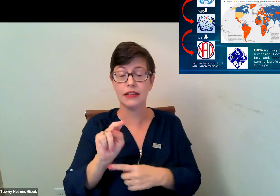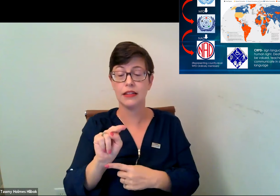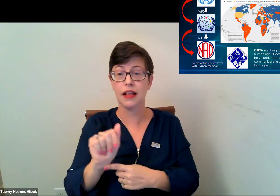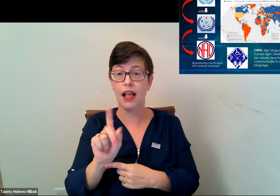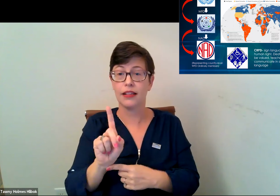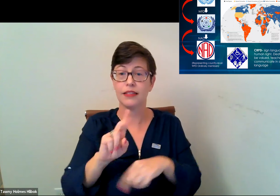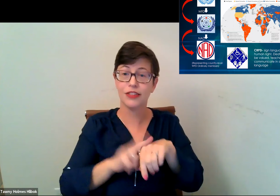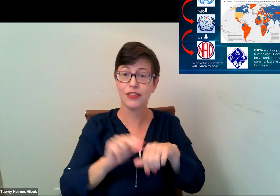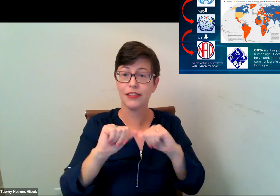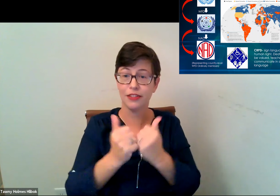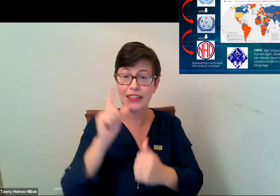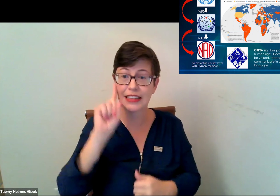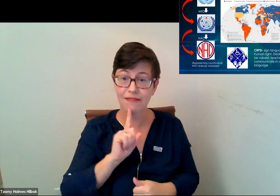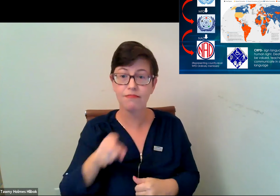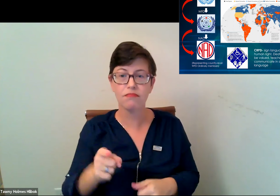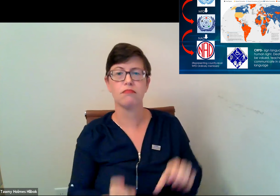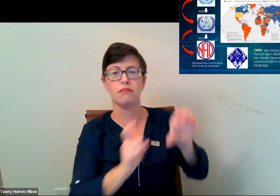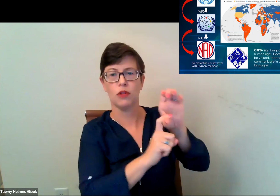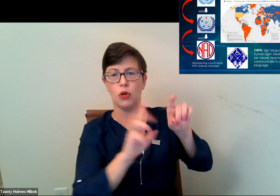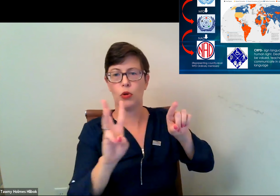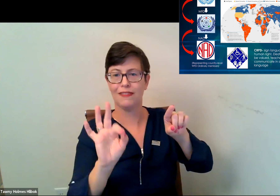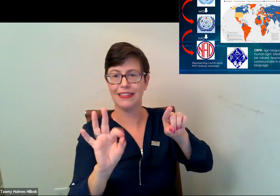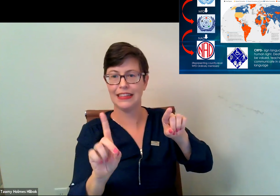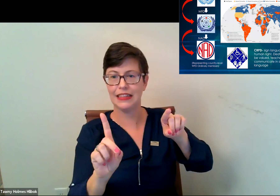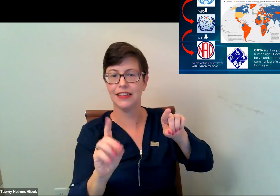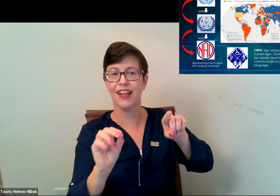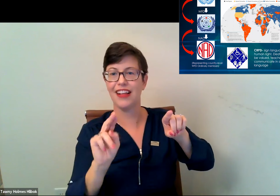Just like what we have here in the United States, with the na de